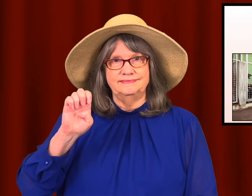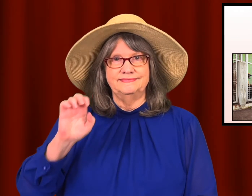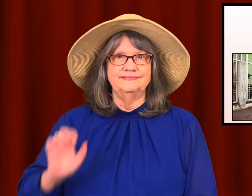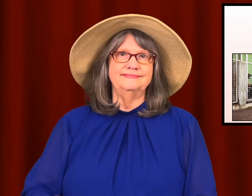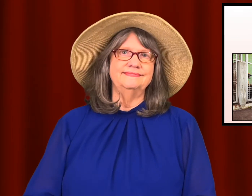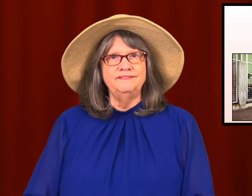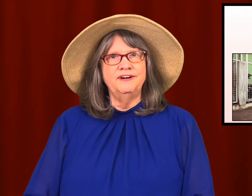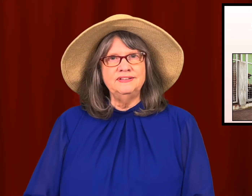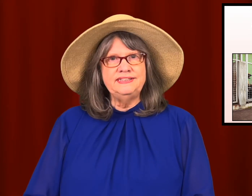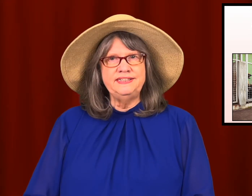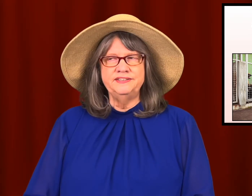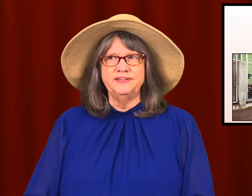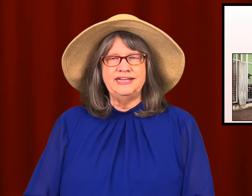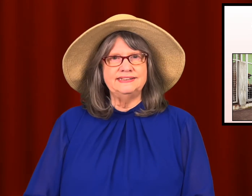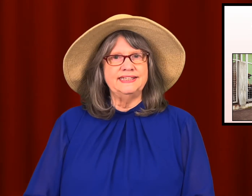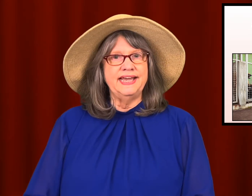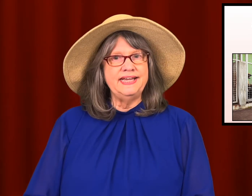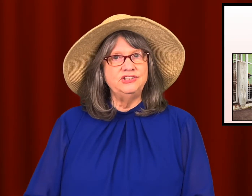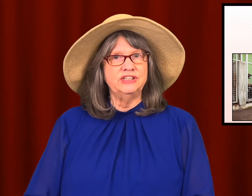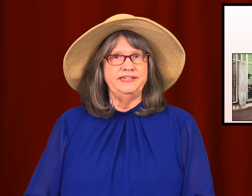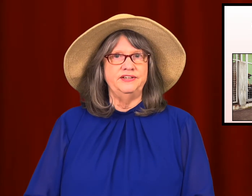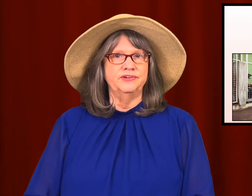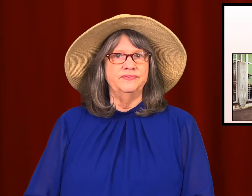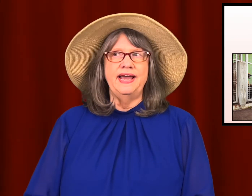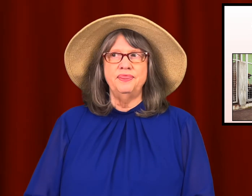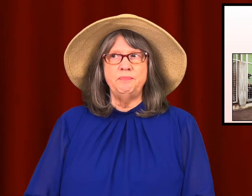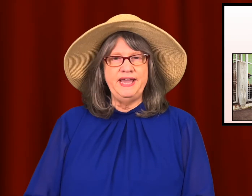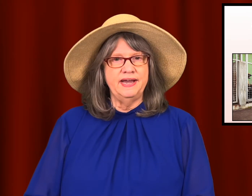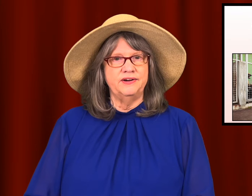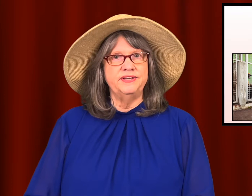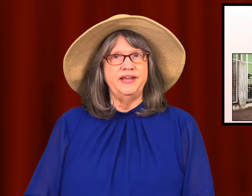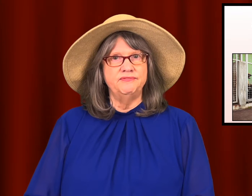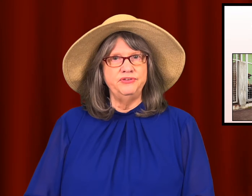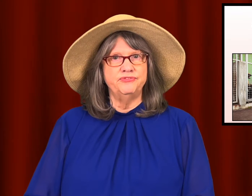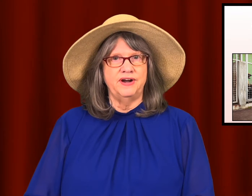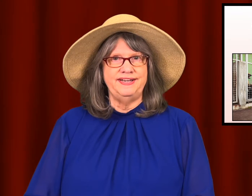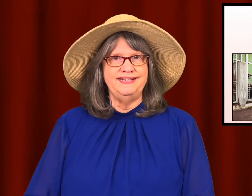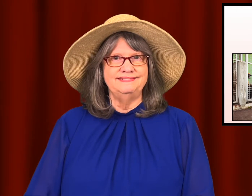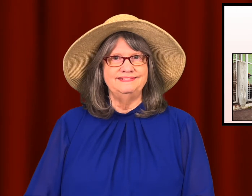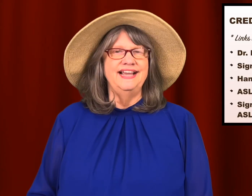I volunteer as a cage cleaner at the pound every Friday.